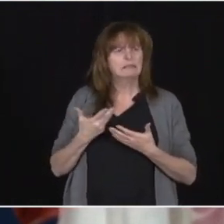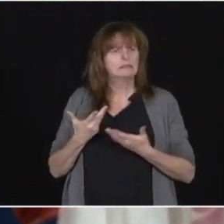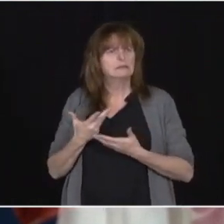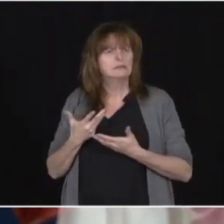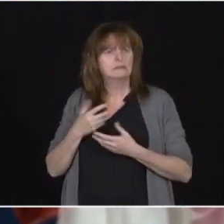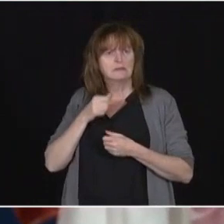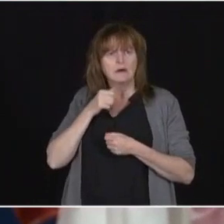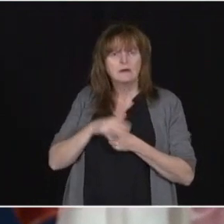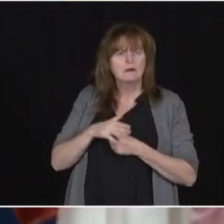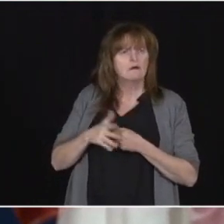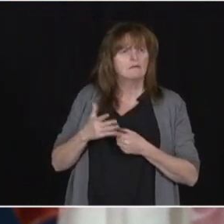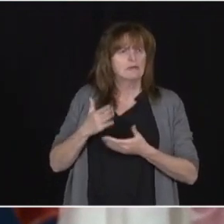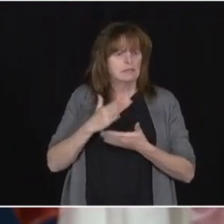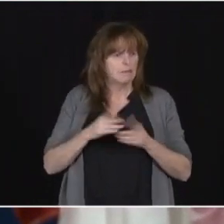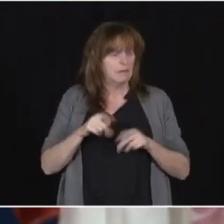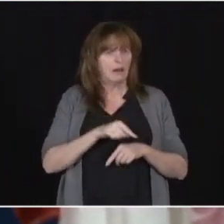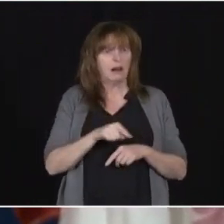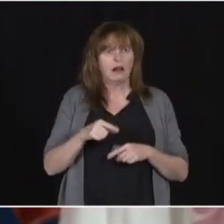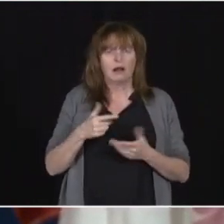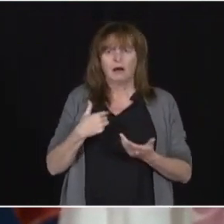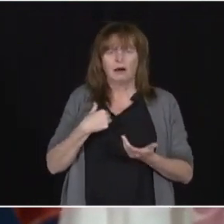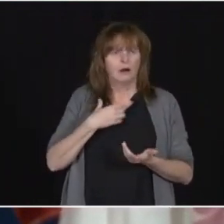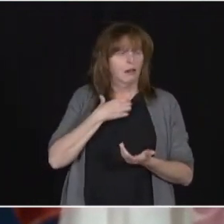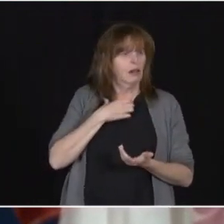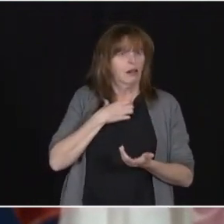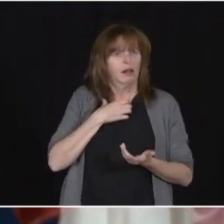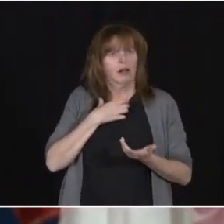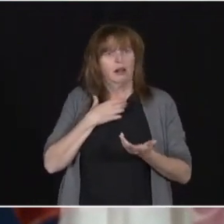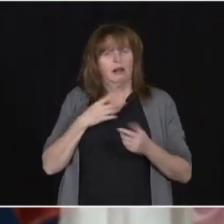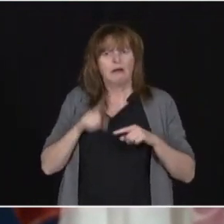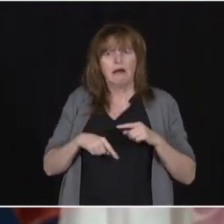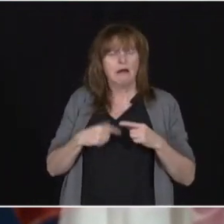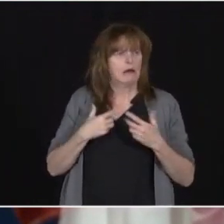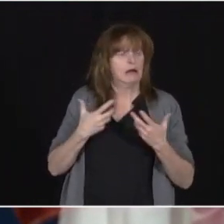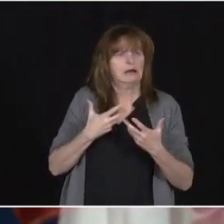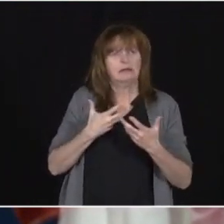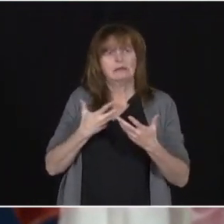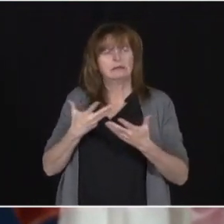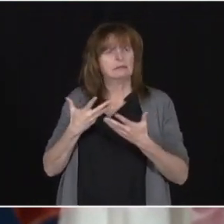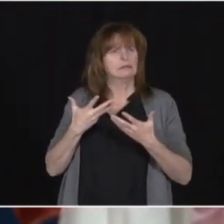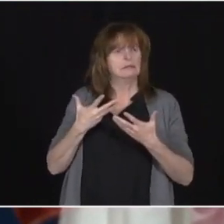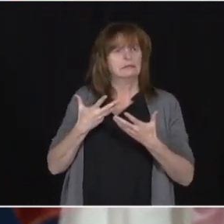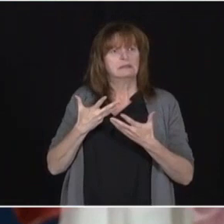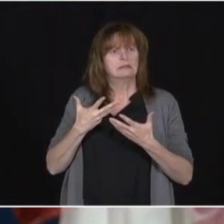is better than no face covering at all. So we recommend